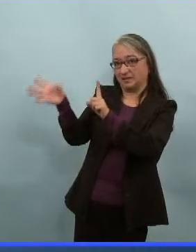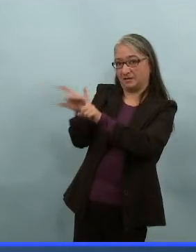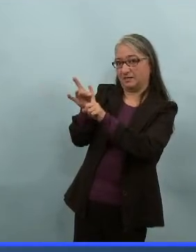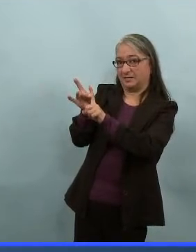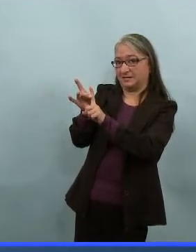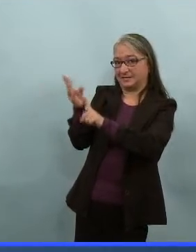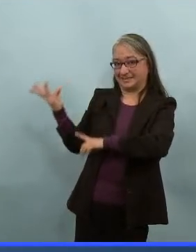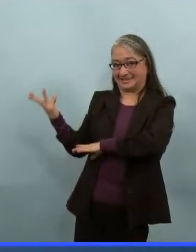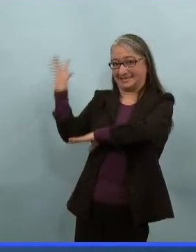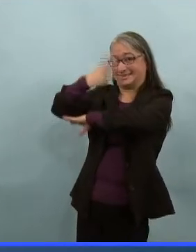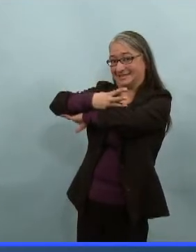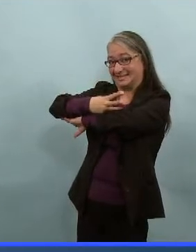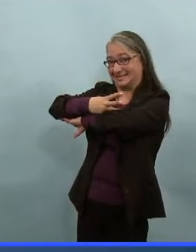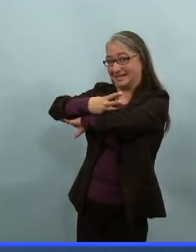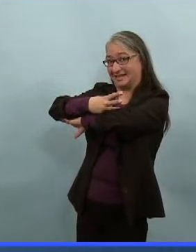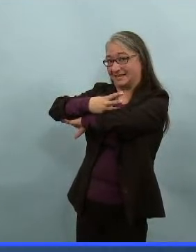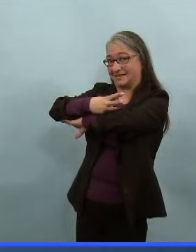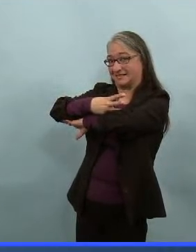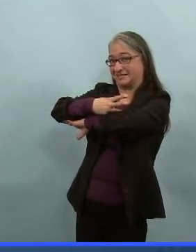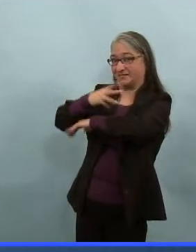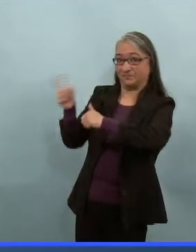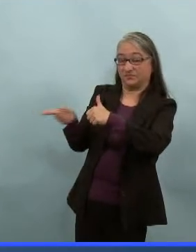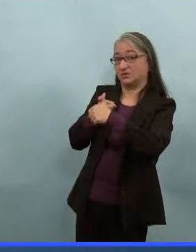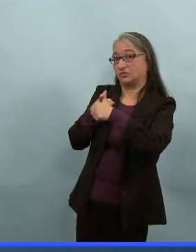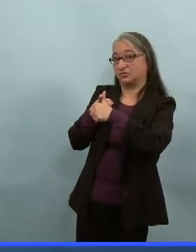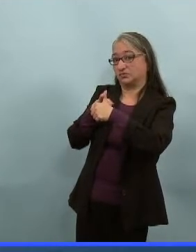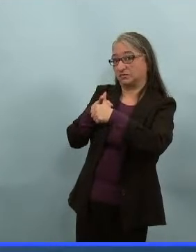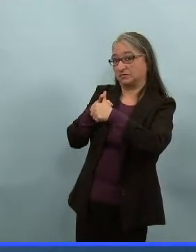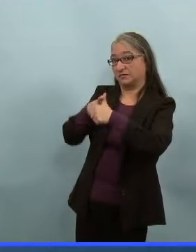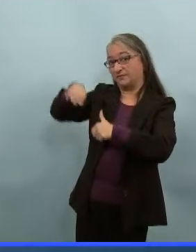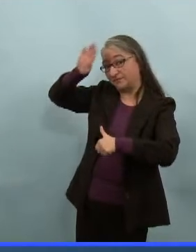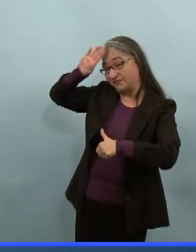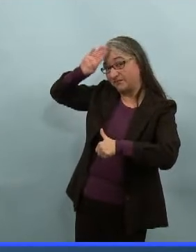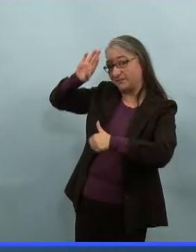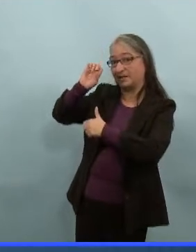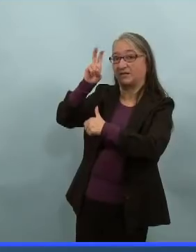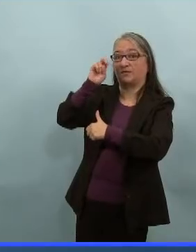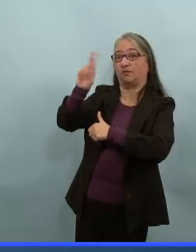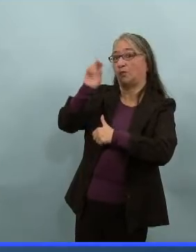up if they are still showing symptoms and what uh evidence manitoba public health has used to